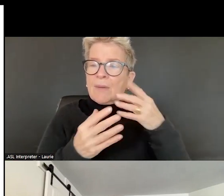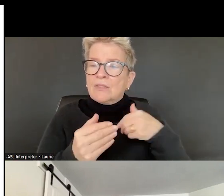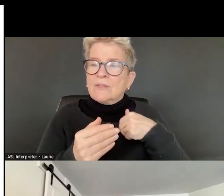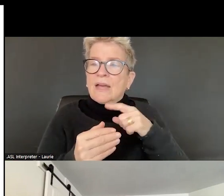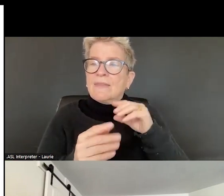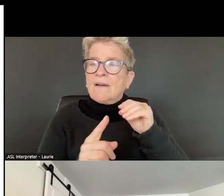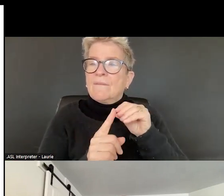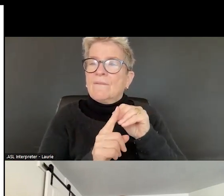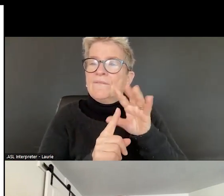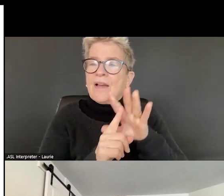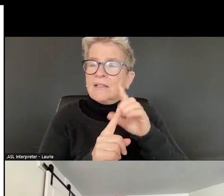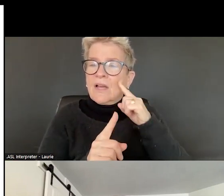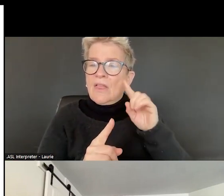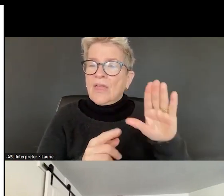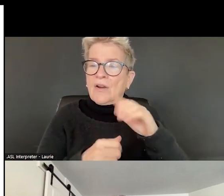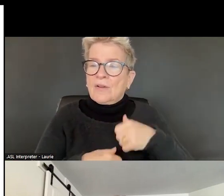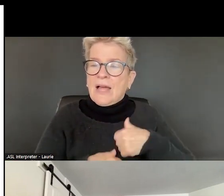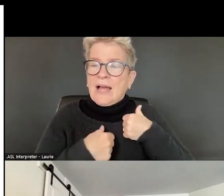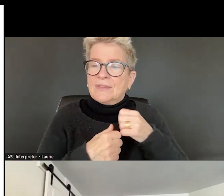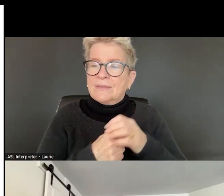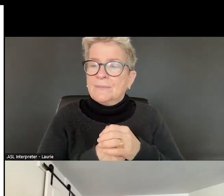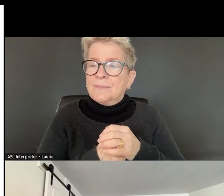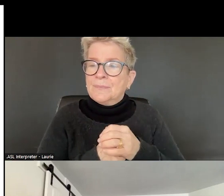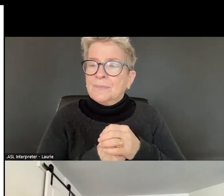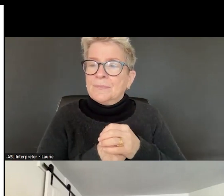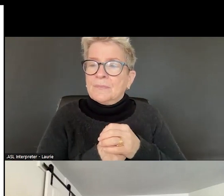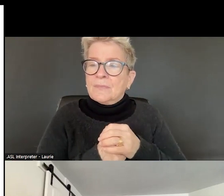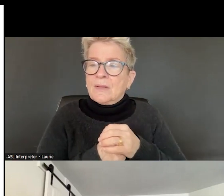the rest of their lives. So young people are thinking about things like - should